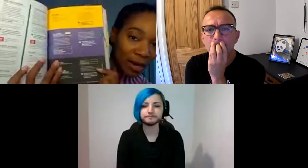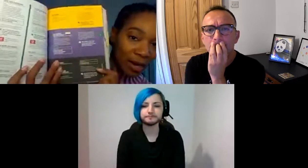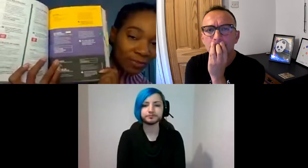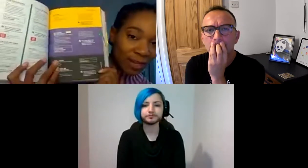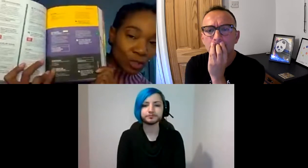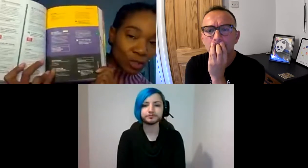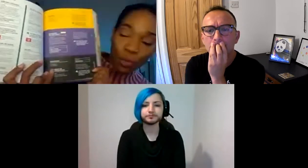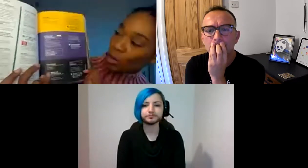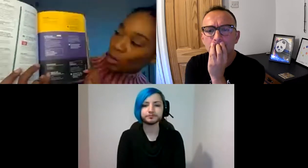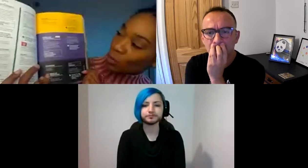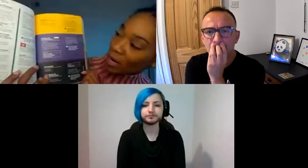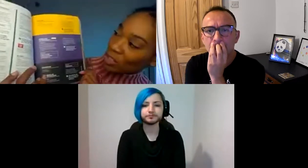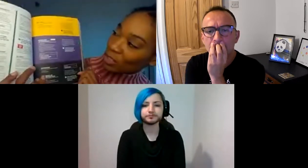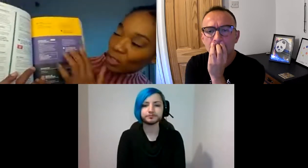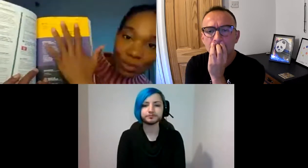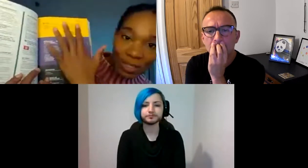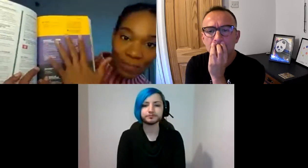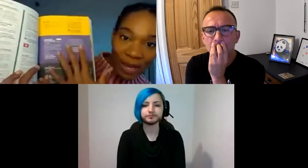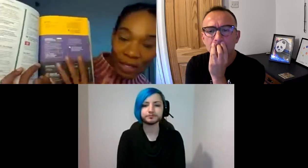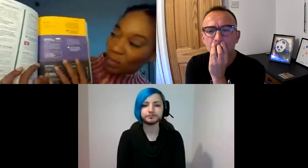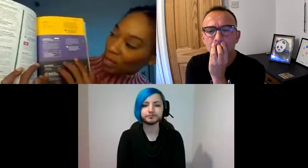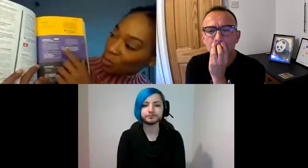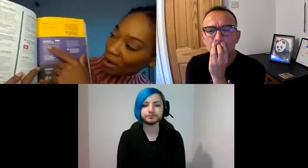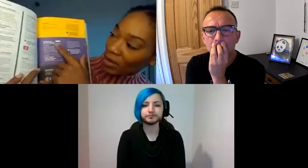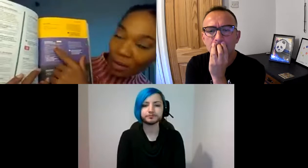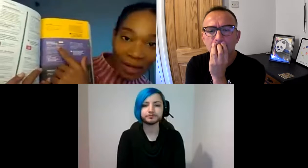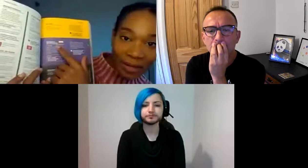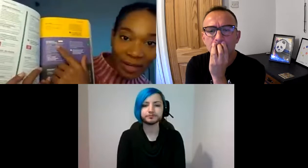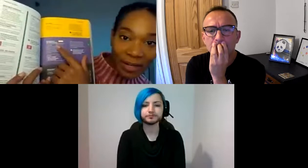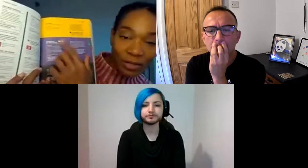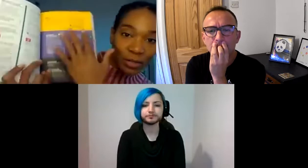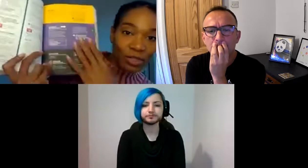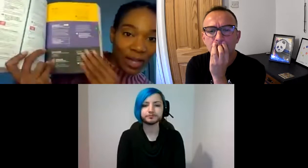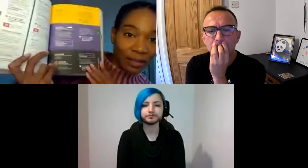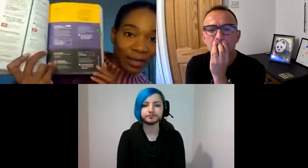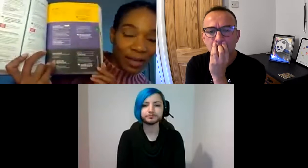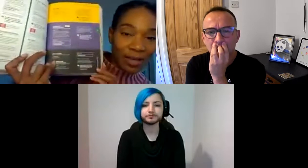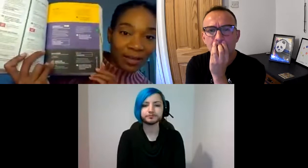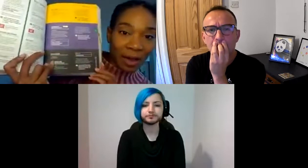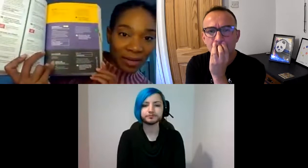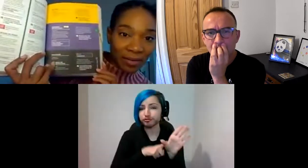No label, adjective. Describing a person that does not identify with any